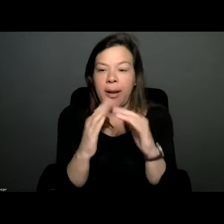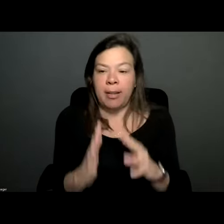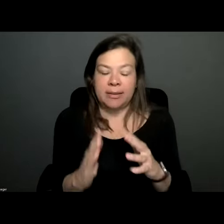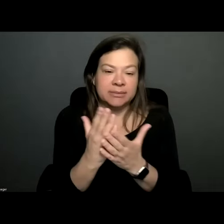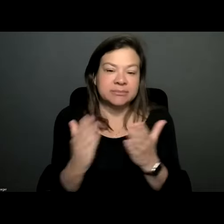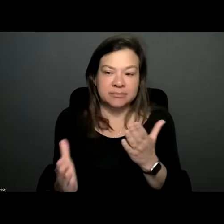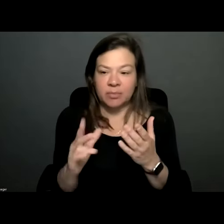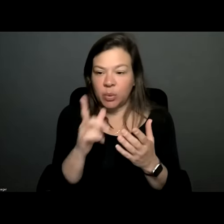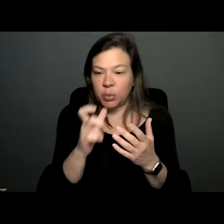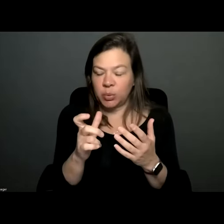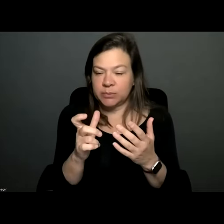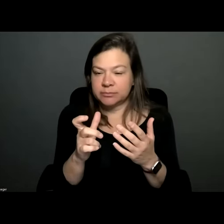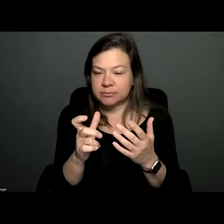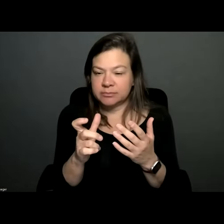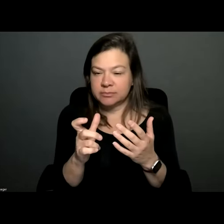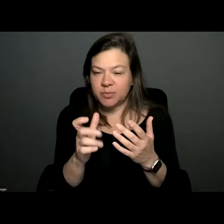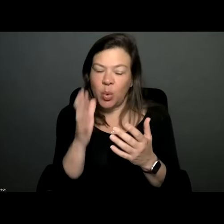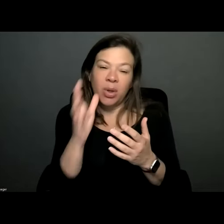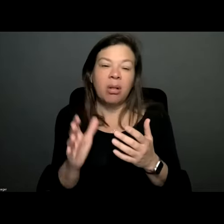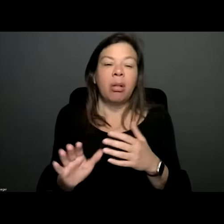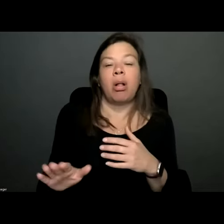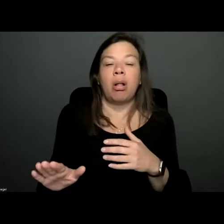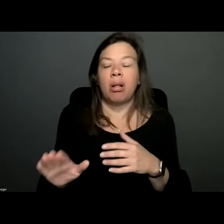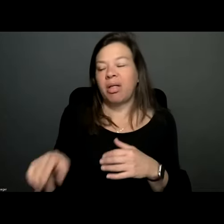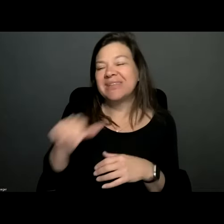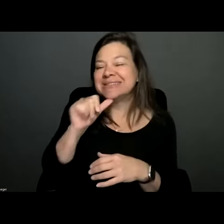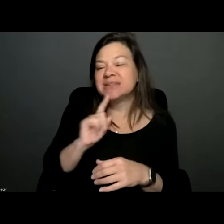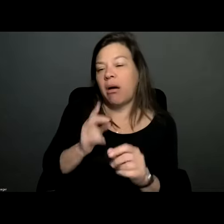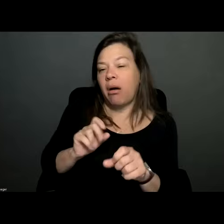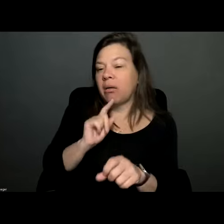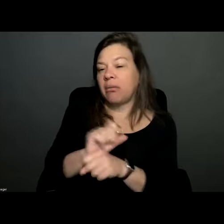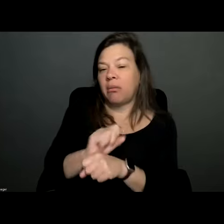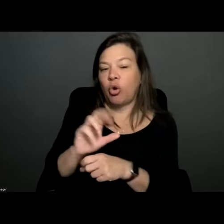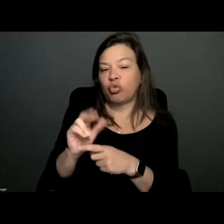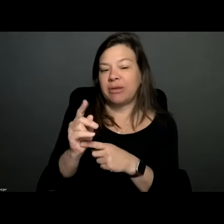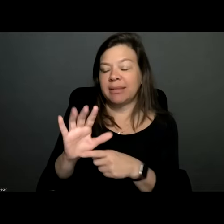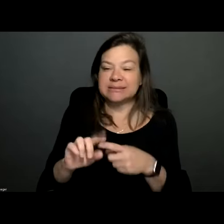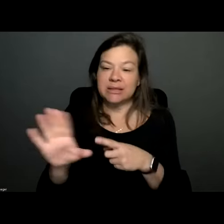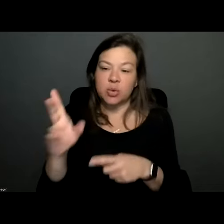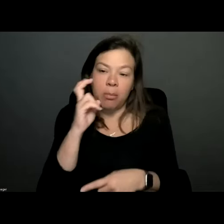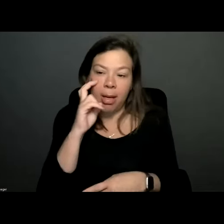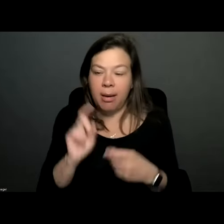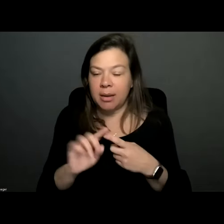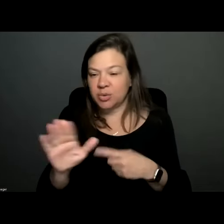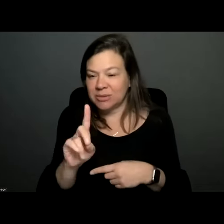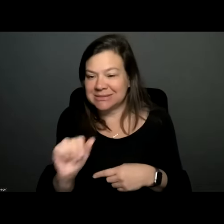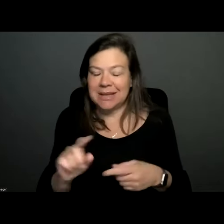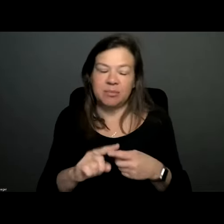you know, will naysay or say, "Hey, you know what, this isn't very realistic to you. You're blind or you're disabled or you're this or you're that."